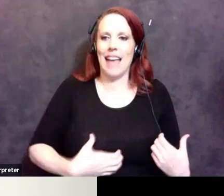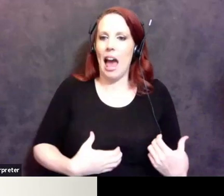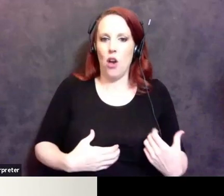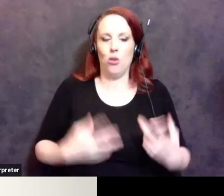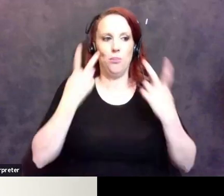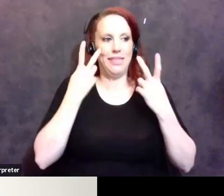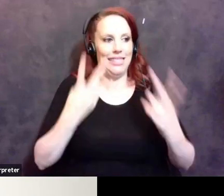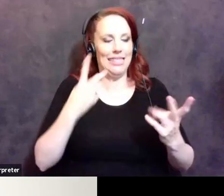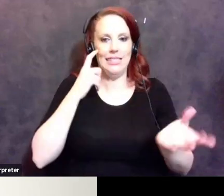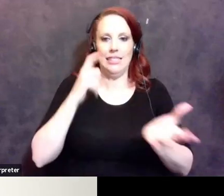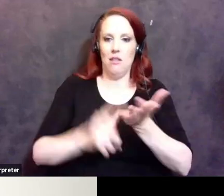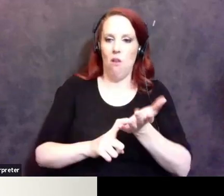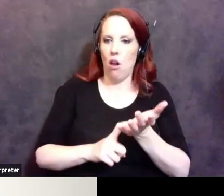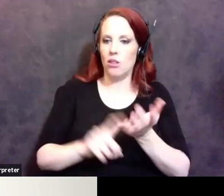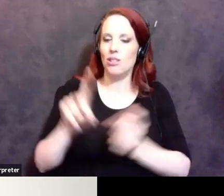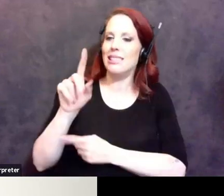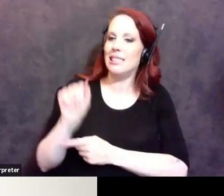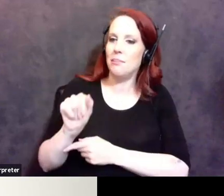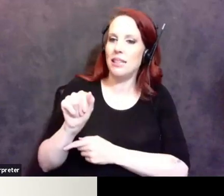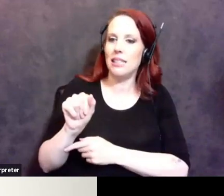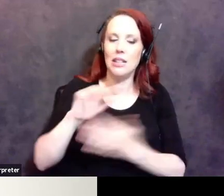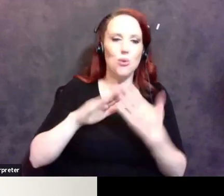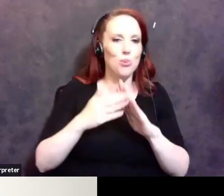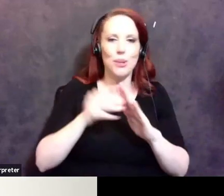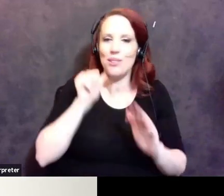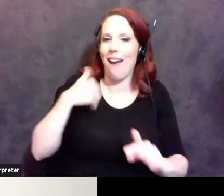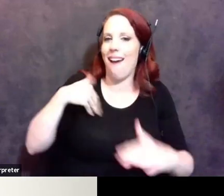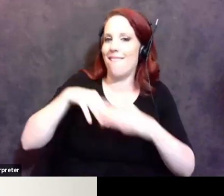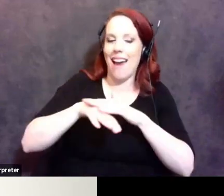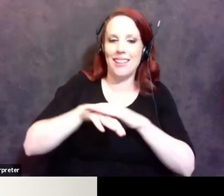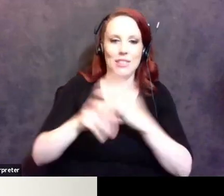the disability community just has not gotten access to. One of the things I think about,